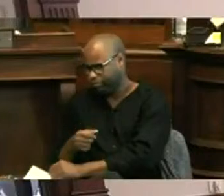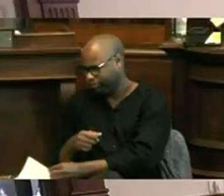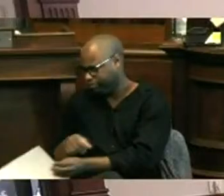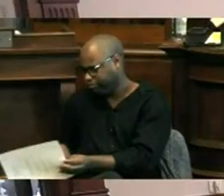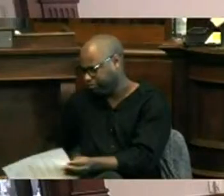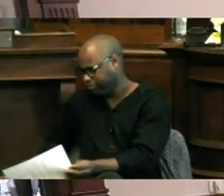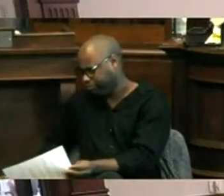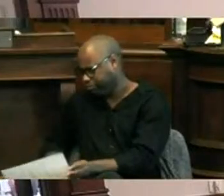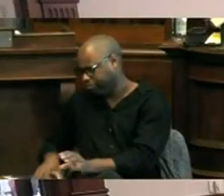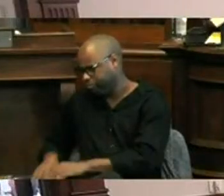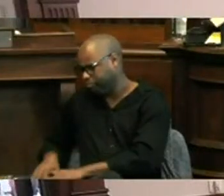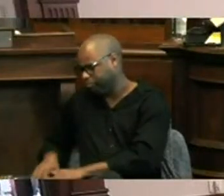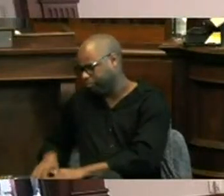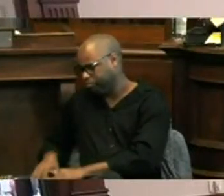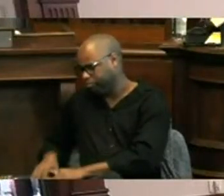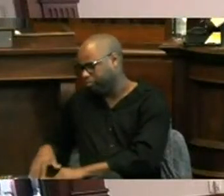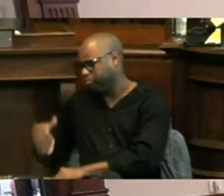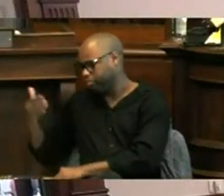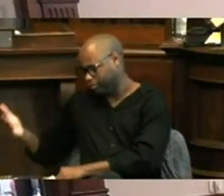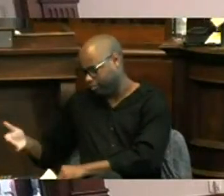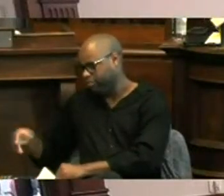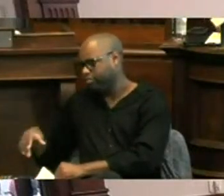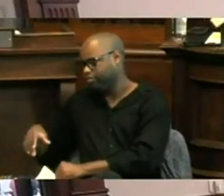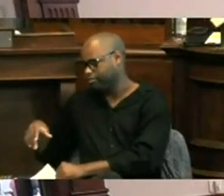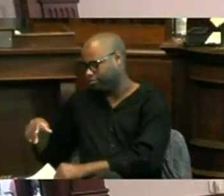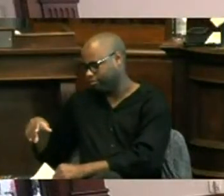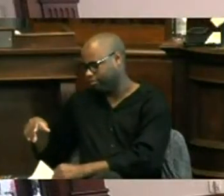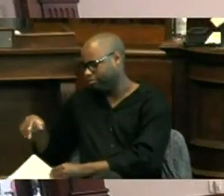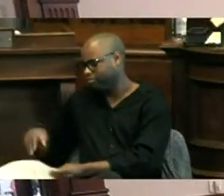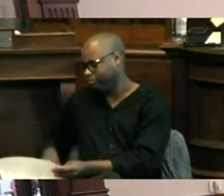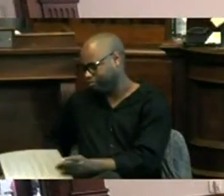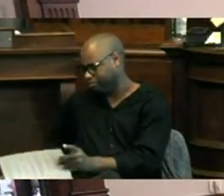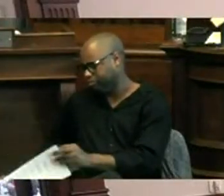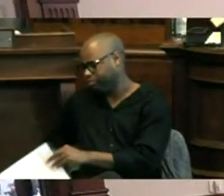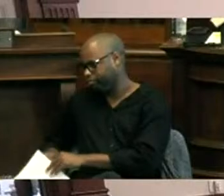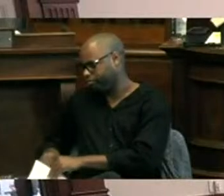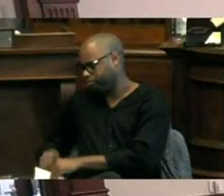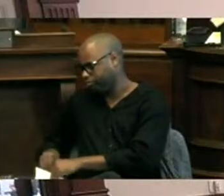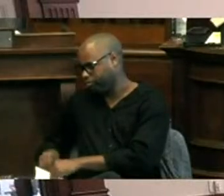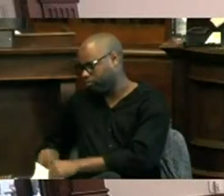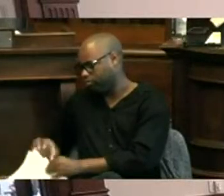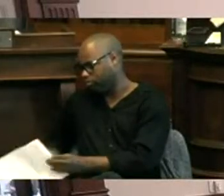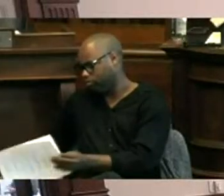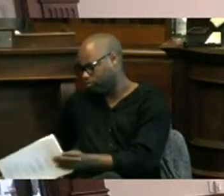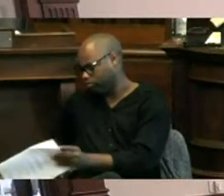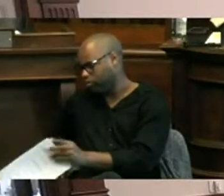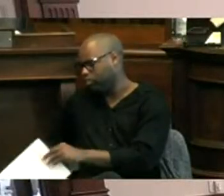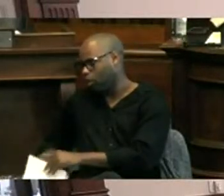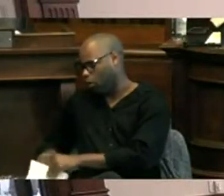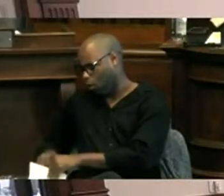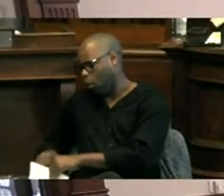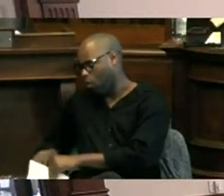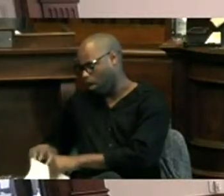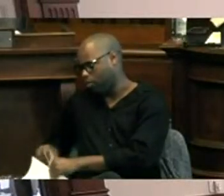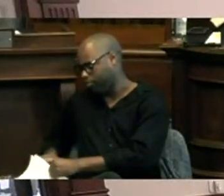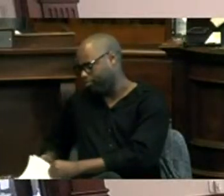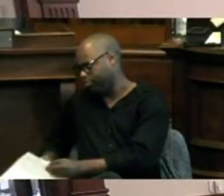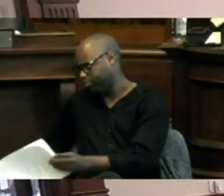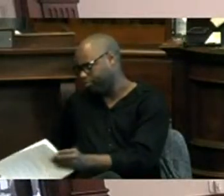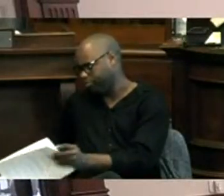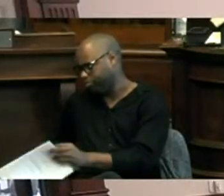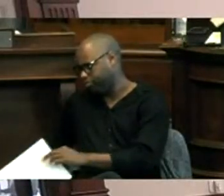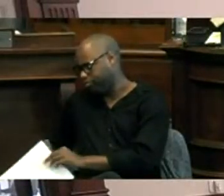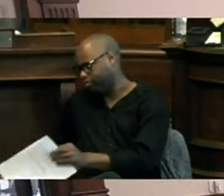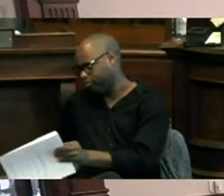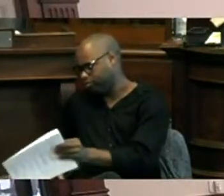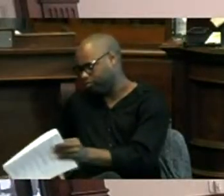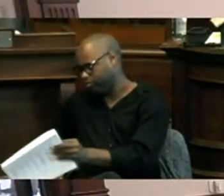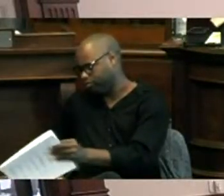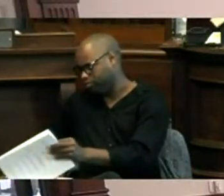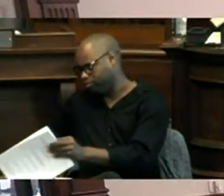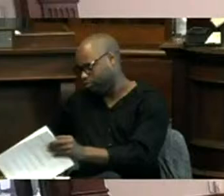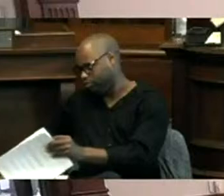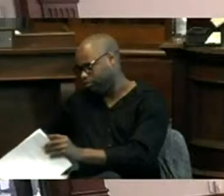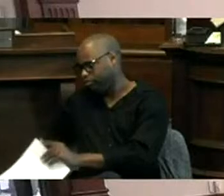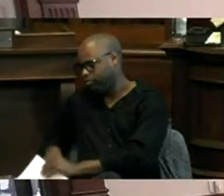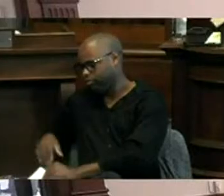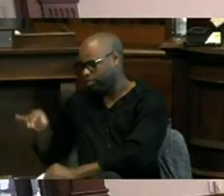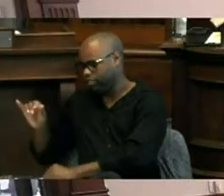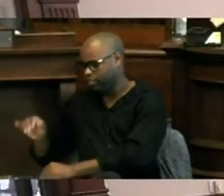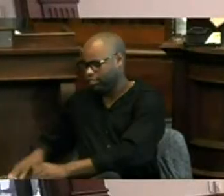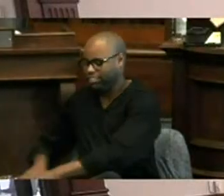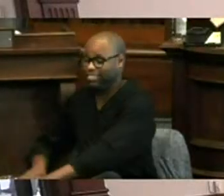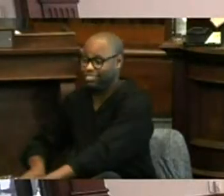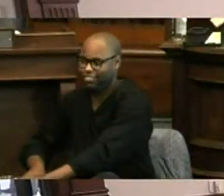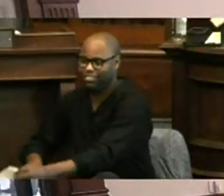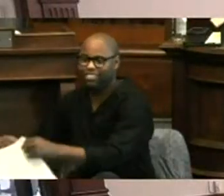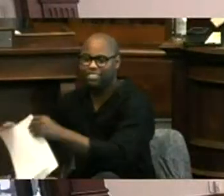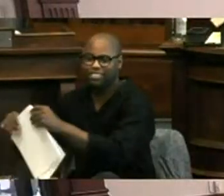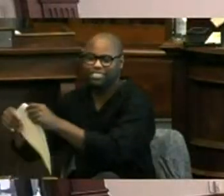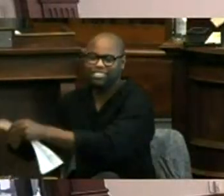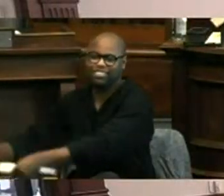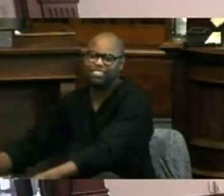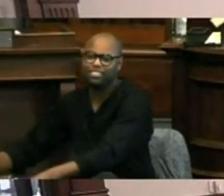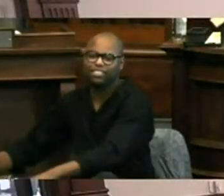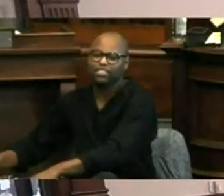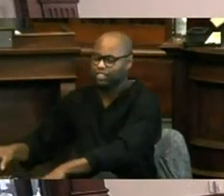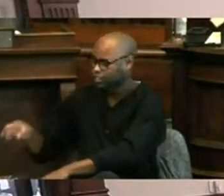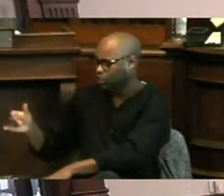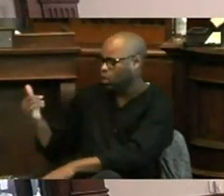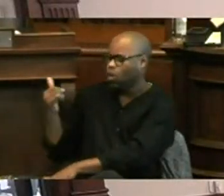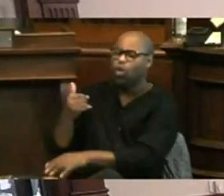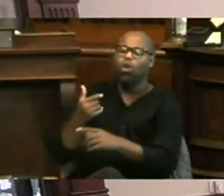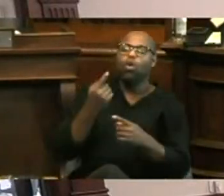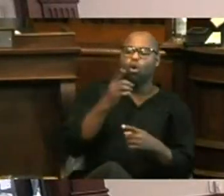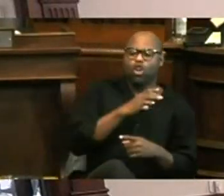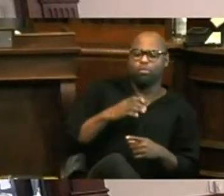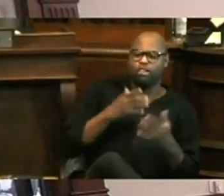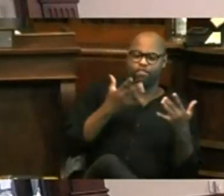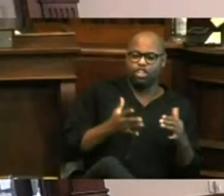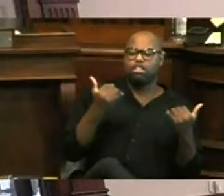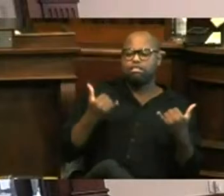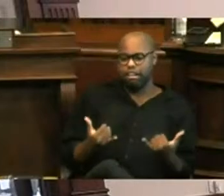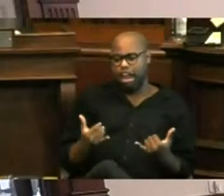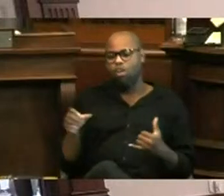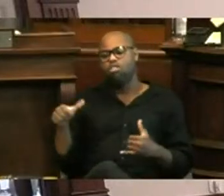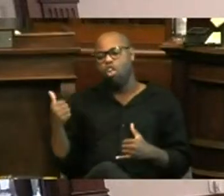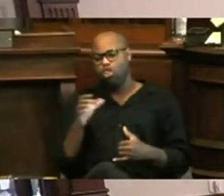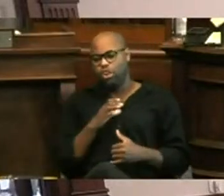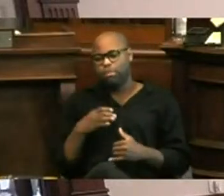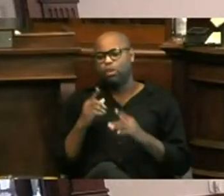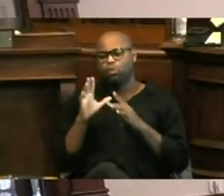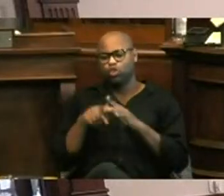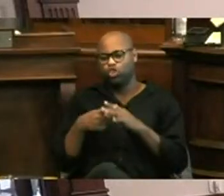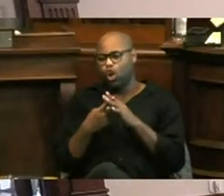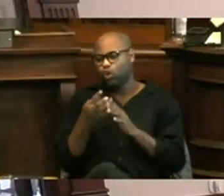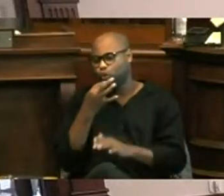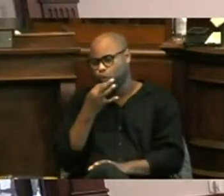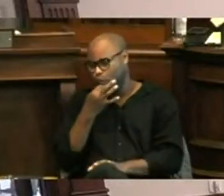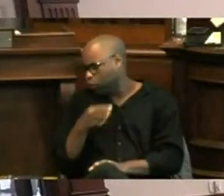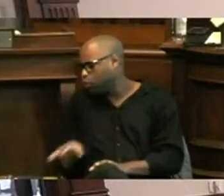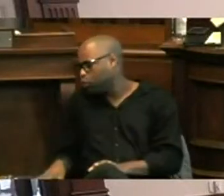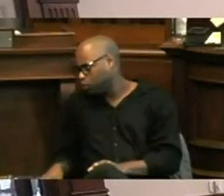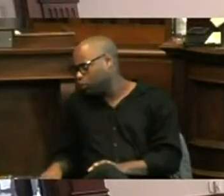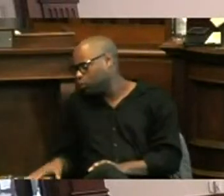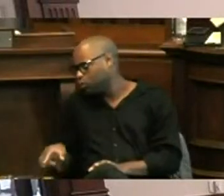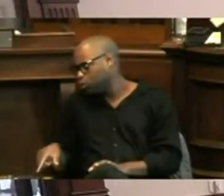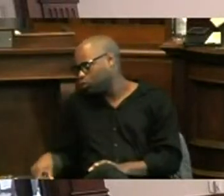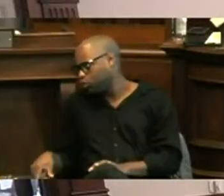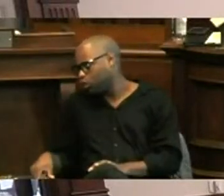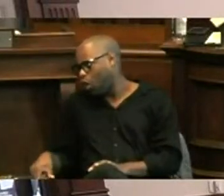committee, we stand adjourned.